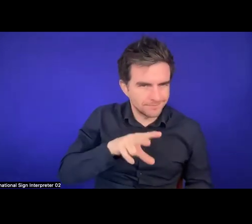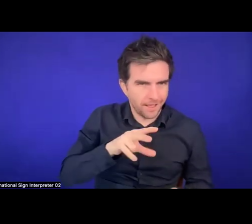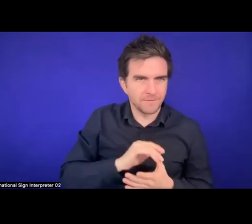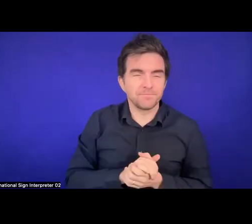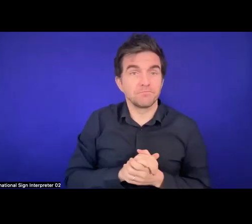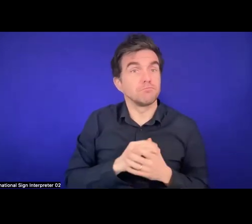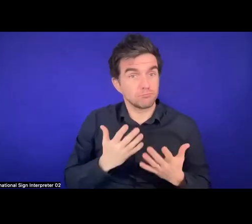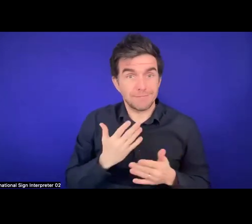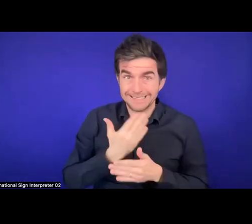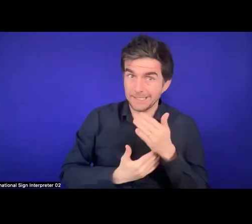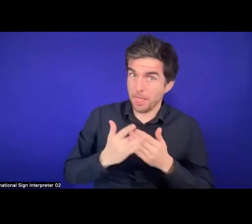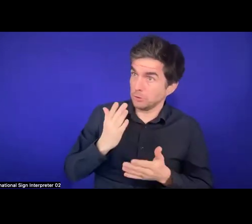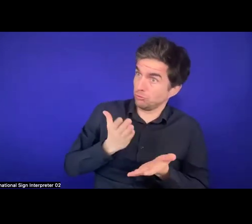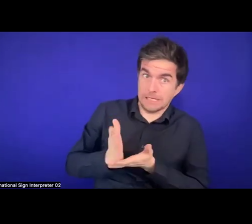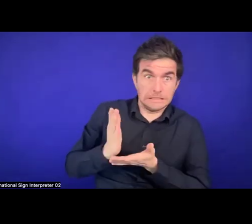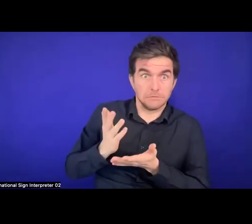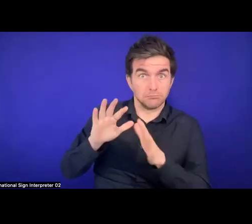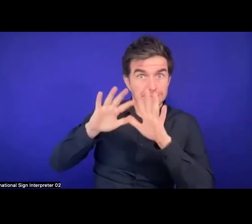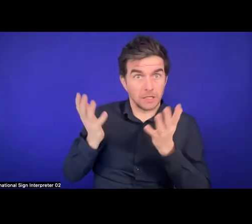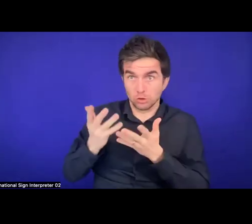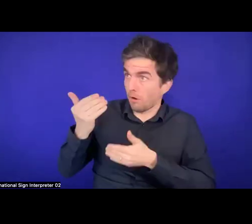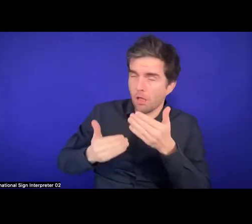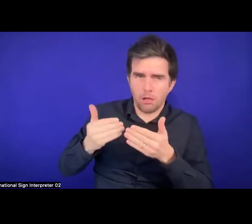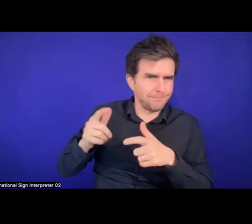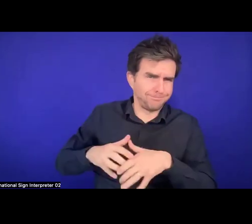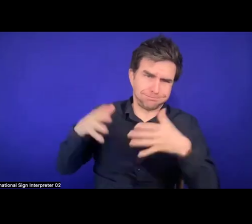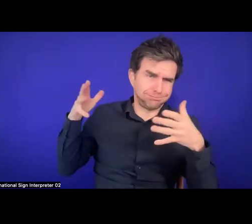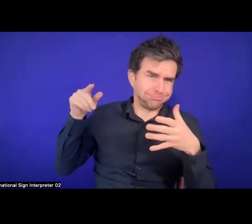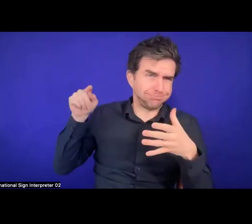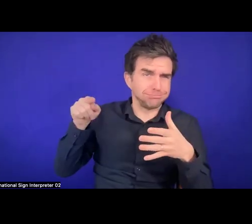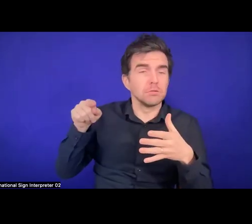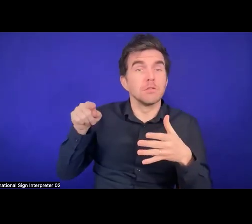project that ran until 2015. And which developed a system to monitor disability